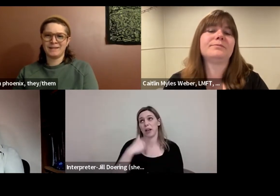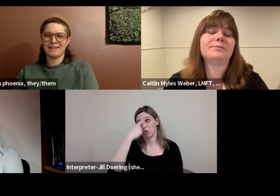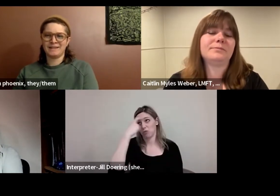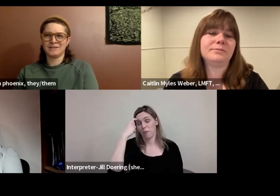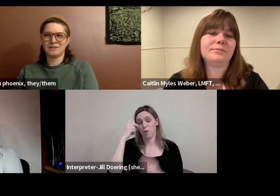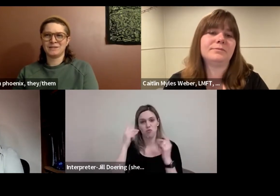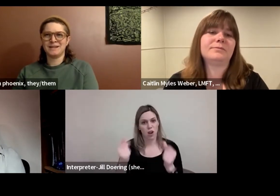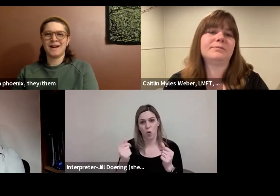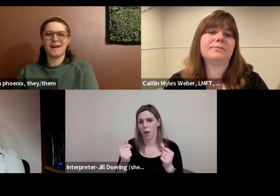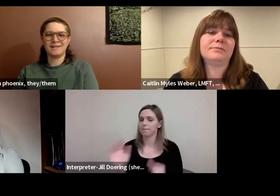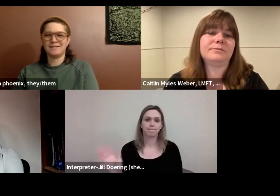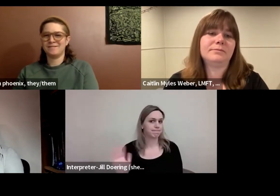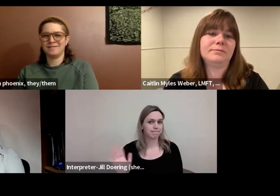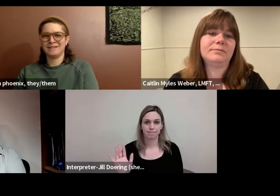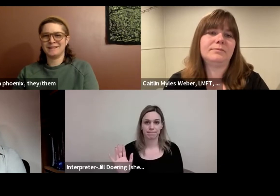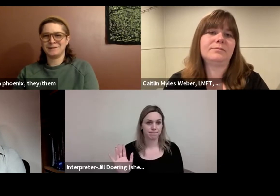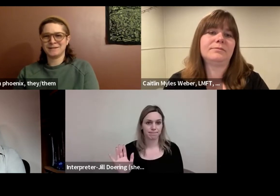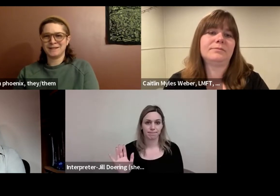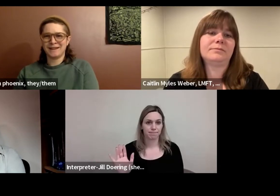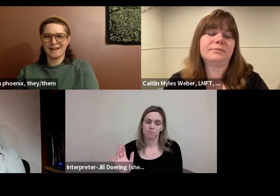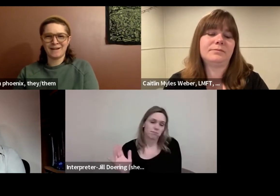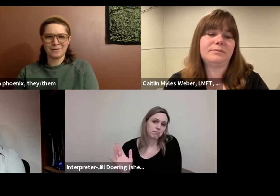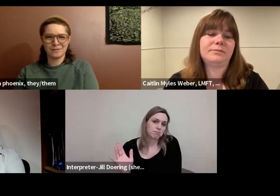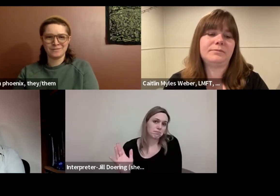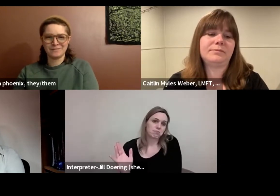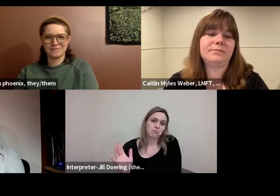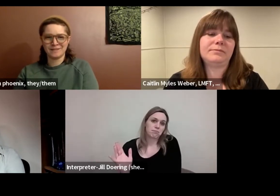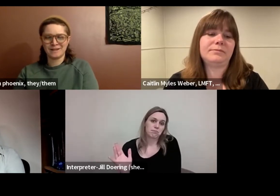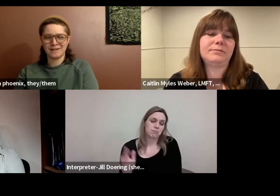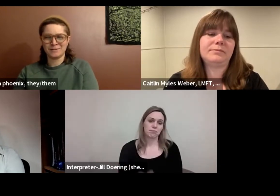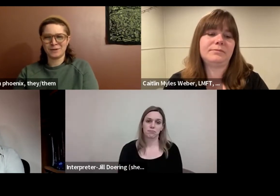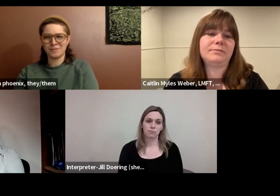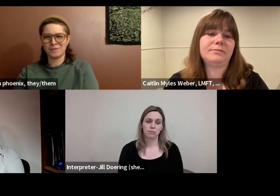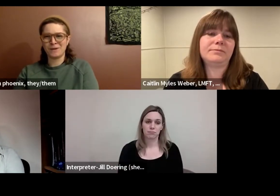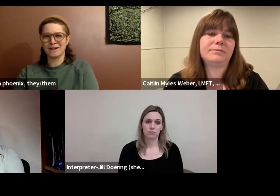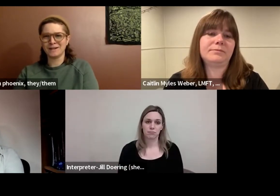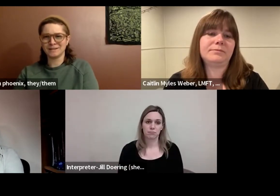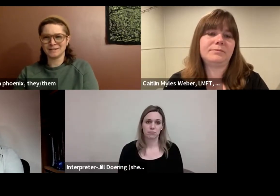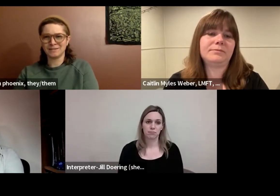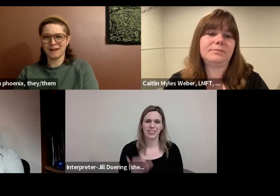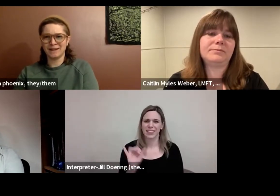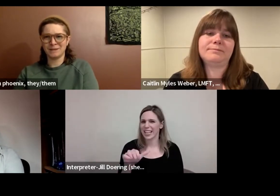And that's just not... It's just not how trauma works, right?